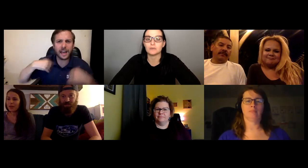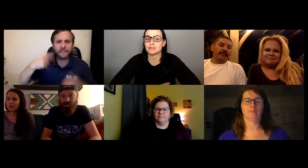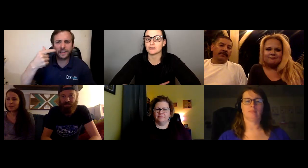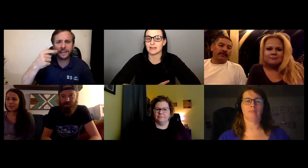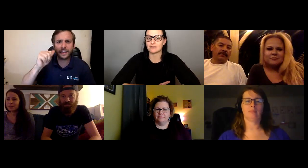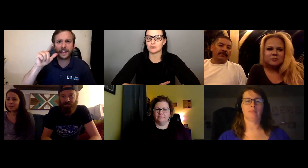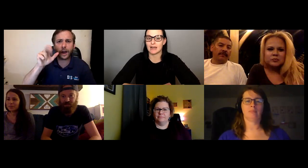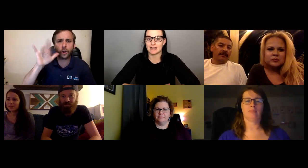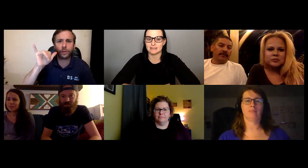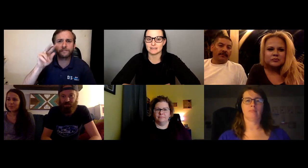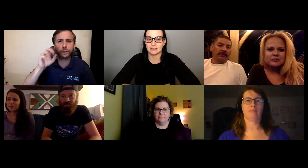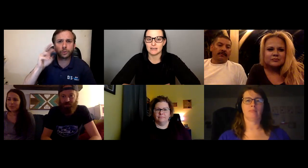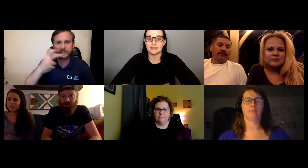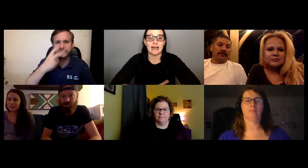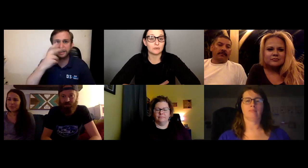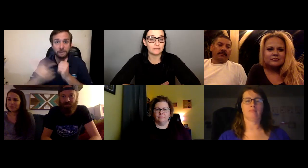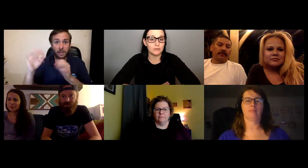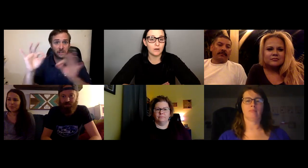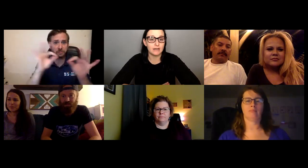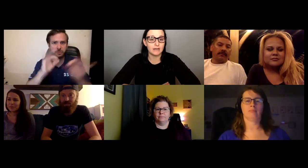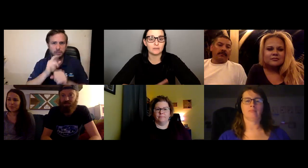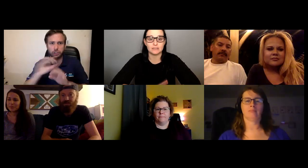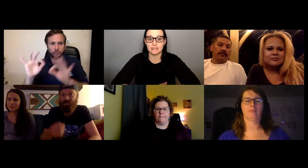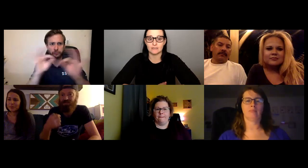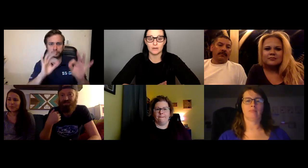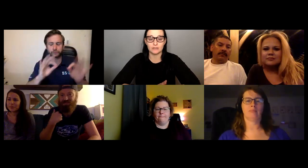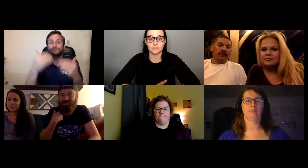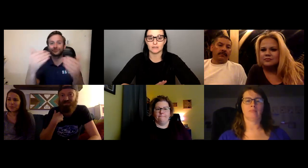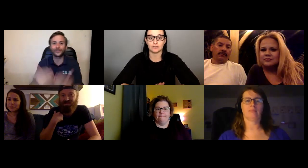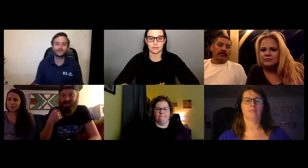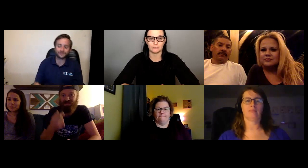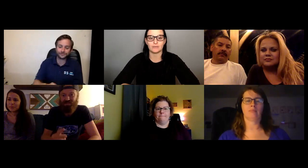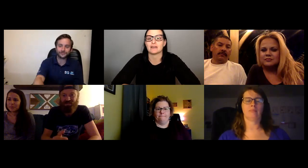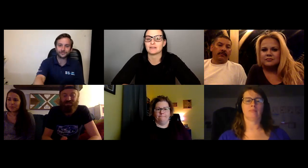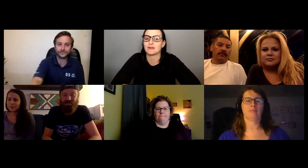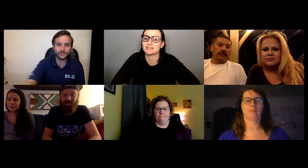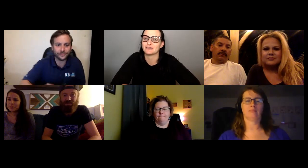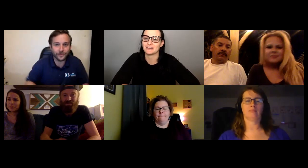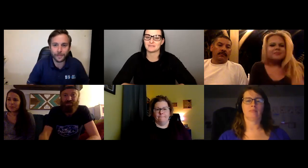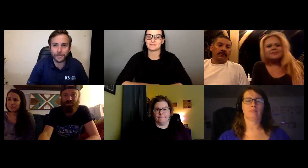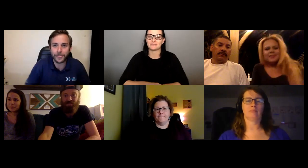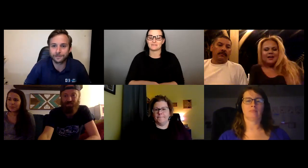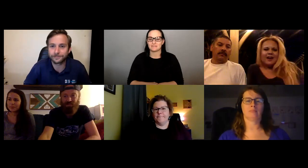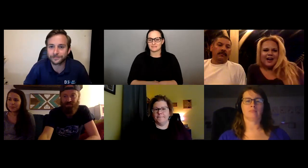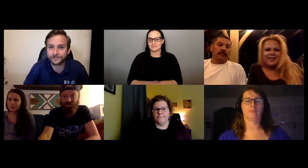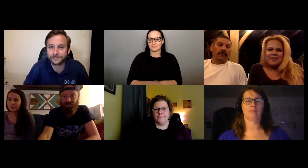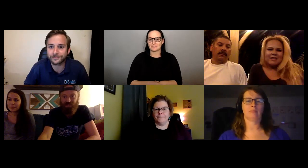make sure that everyone has the gallery view on if you could see everyone just making sure